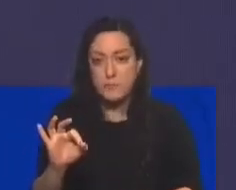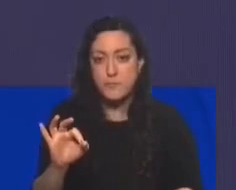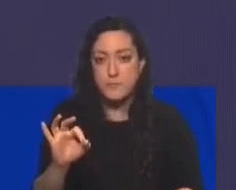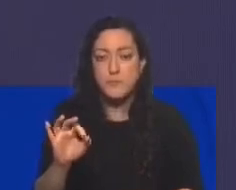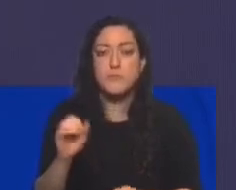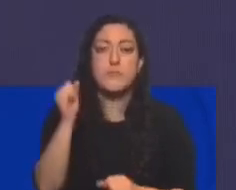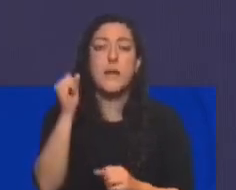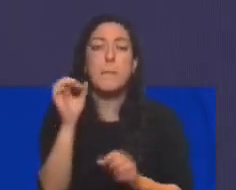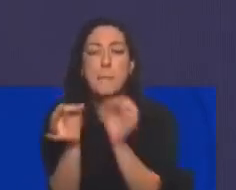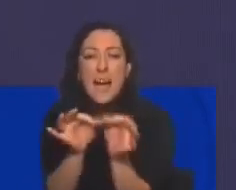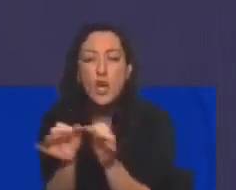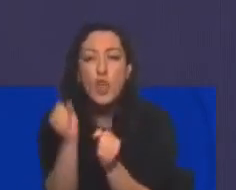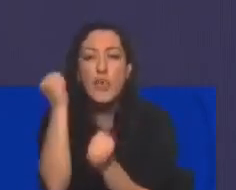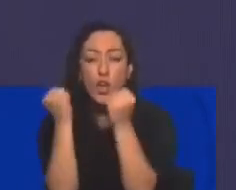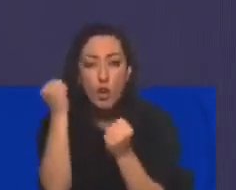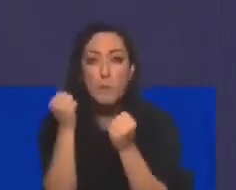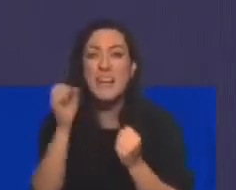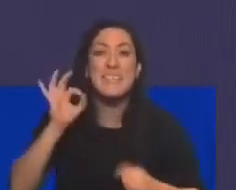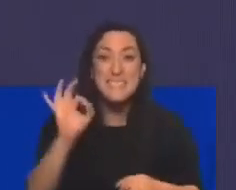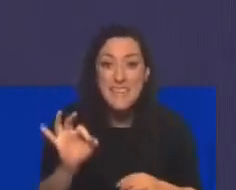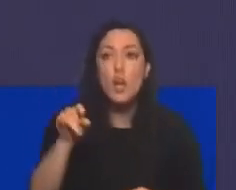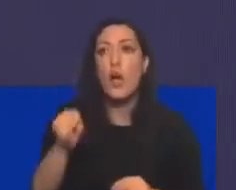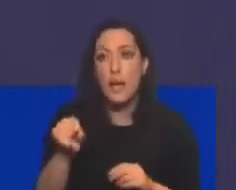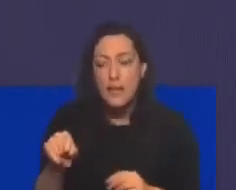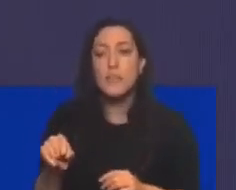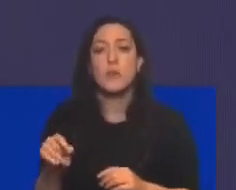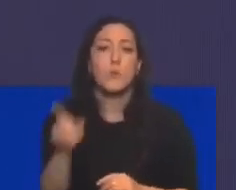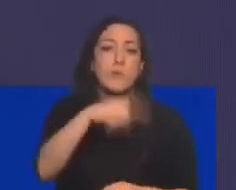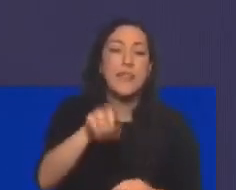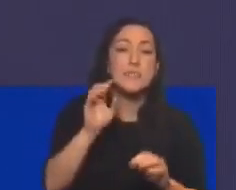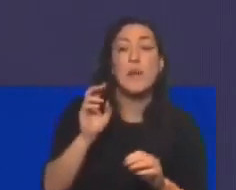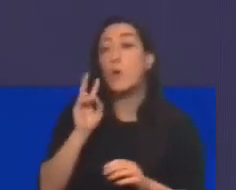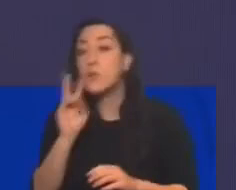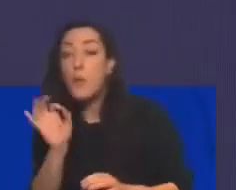macroeconomics is zero. You have the absurd and they induced the